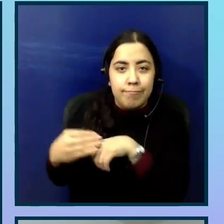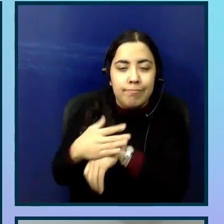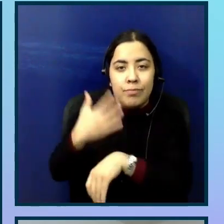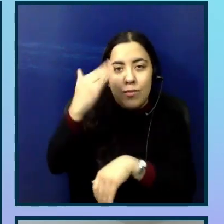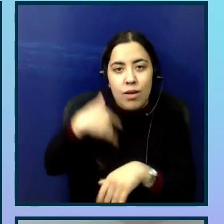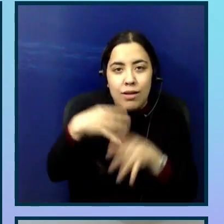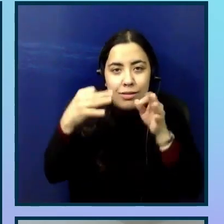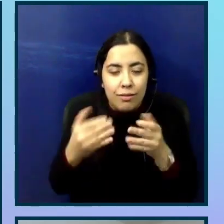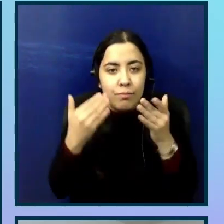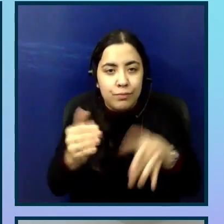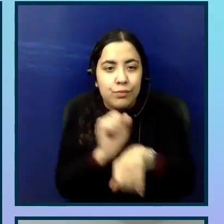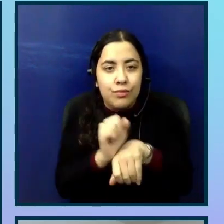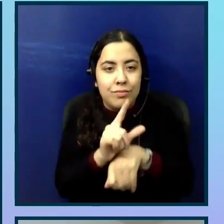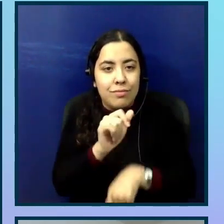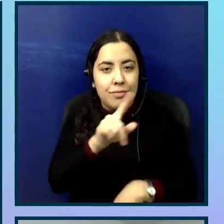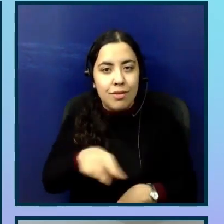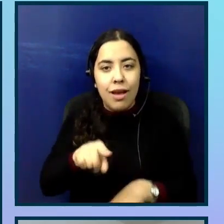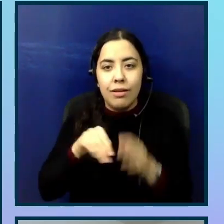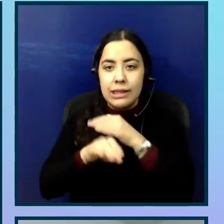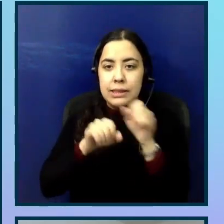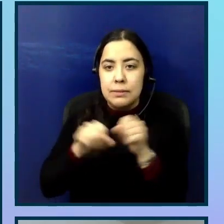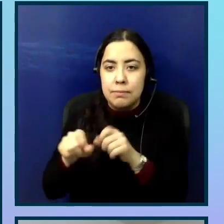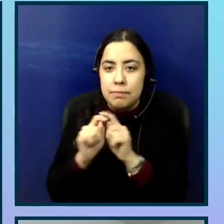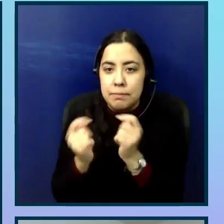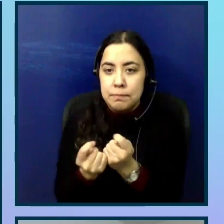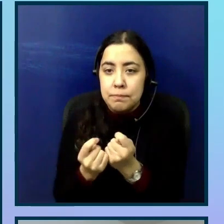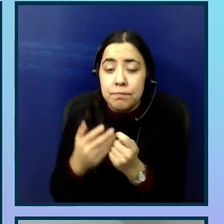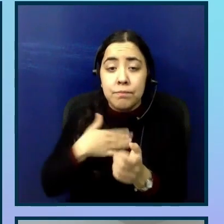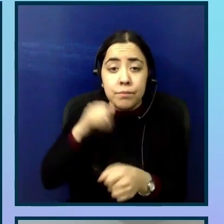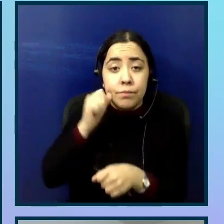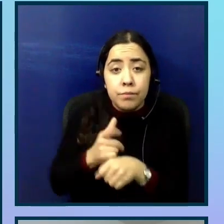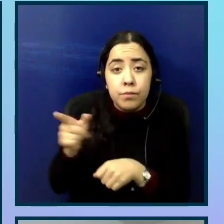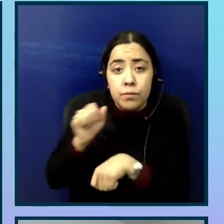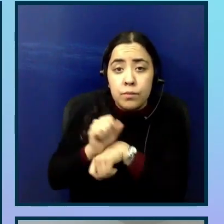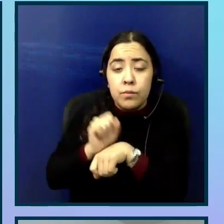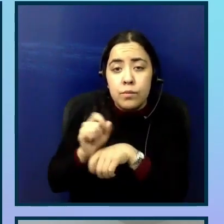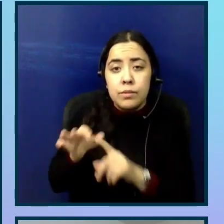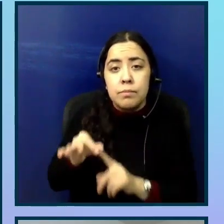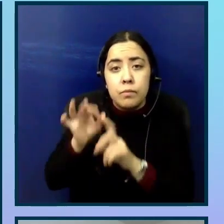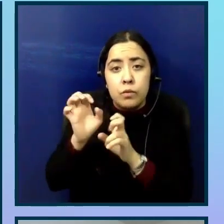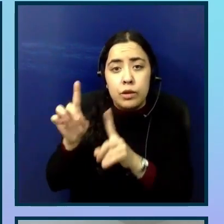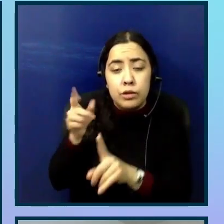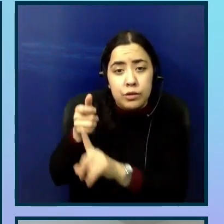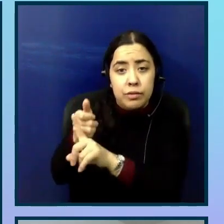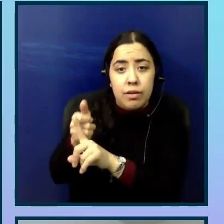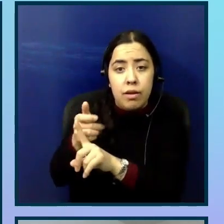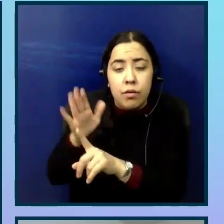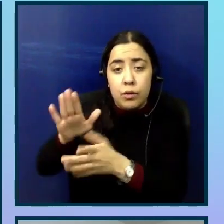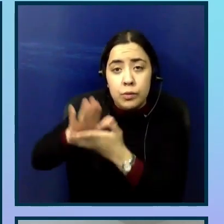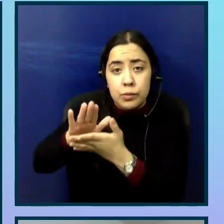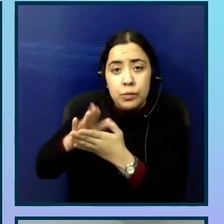and on the Accessibility team. My sister works in special education and her school uses LA-Z